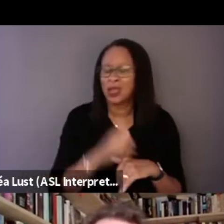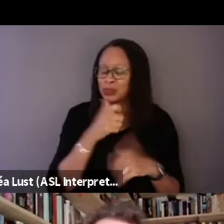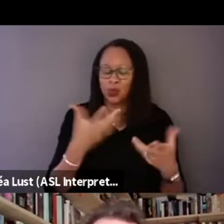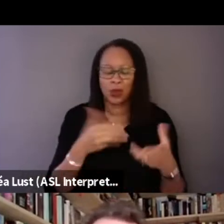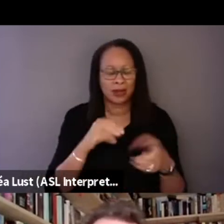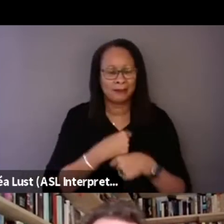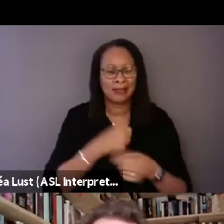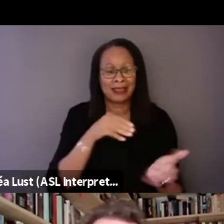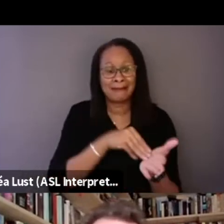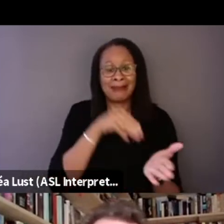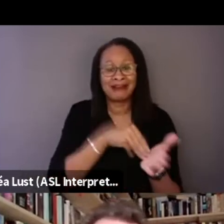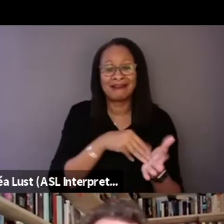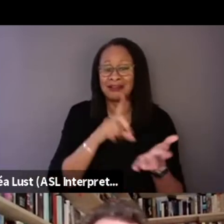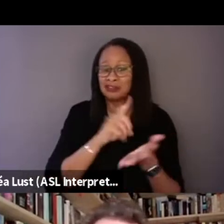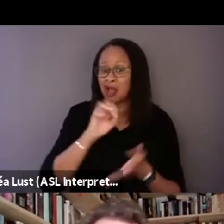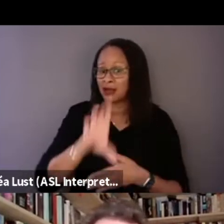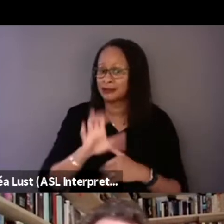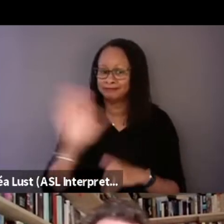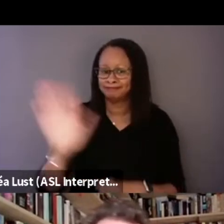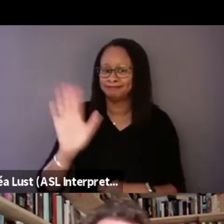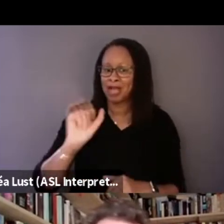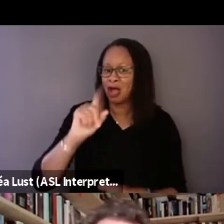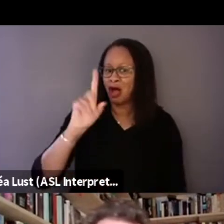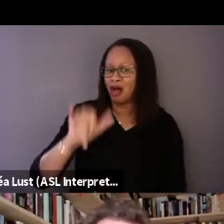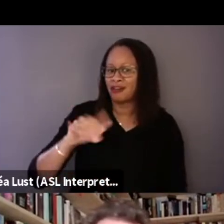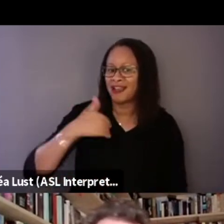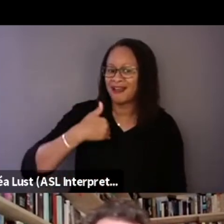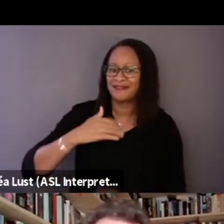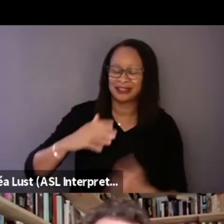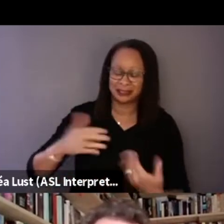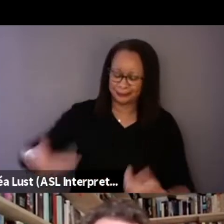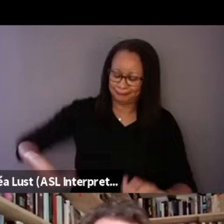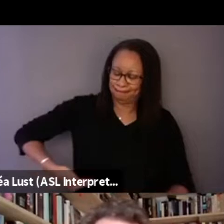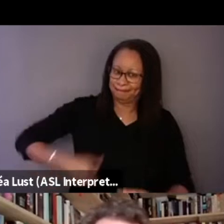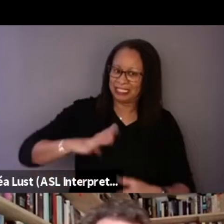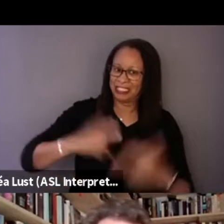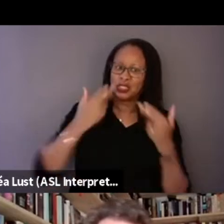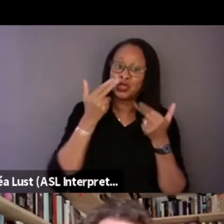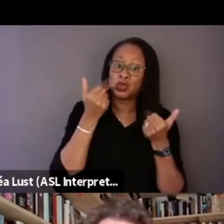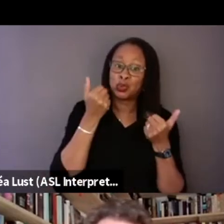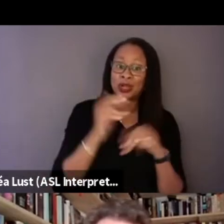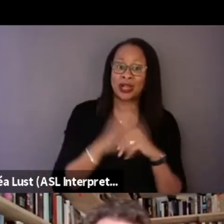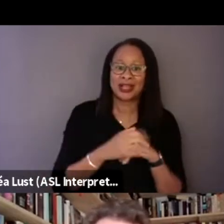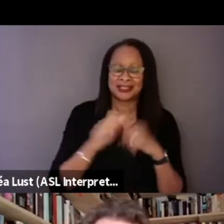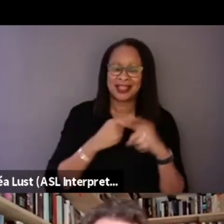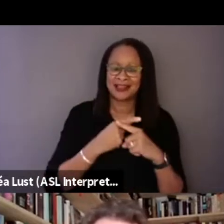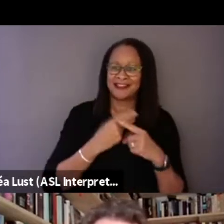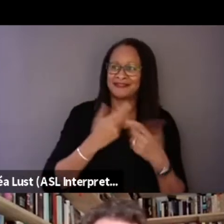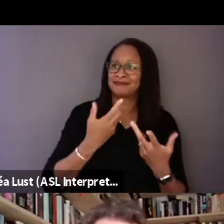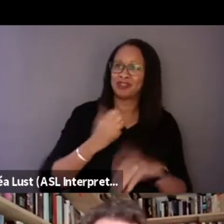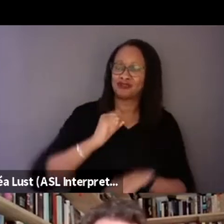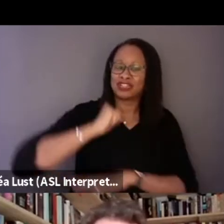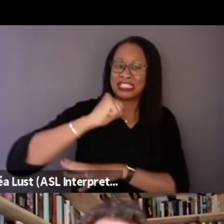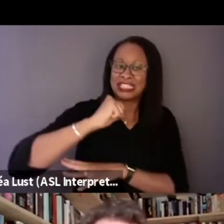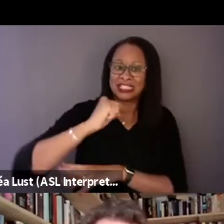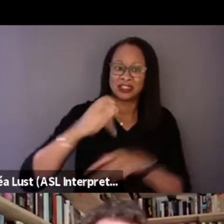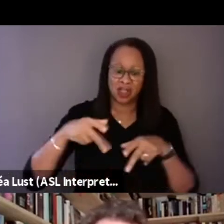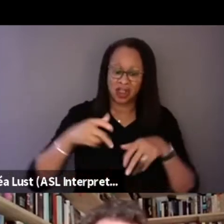Ady always had this inherent kind of this, Ady's humor, which is this kind of resistance that he uses refusing to let the disease define him